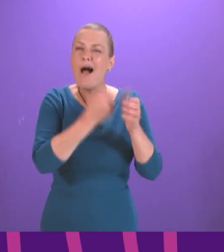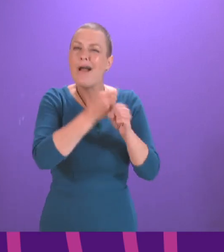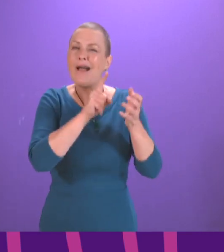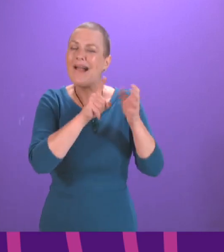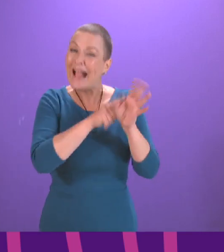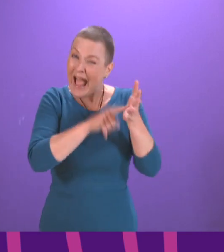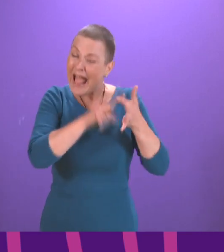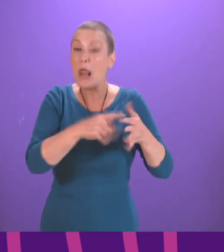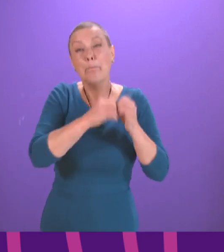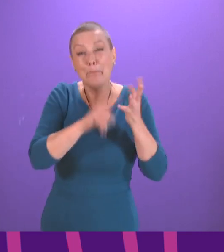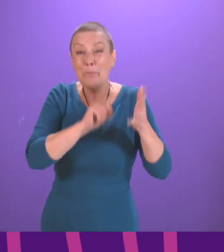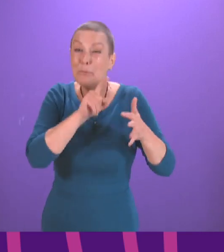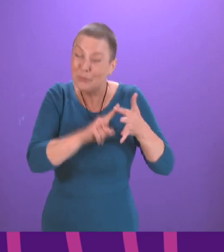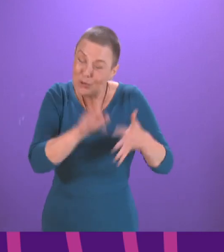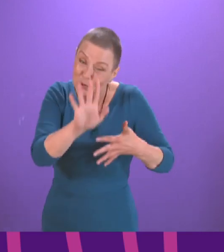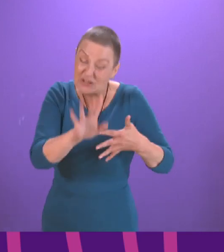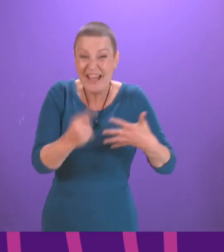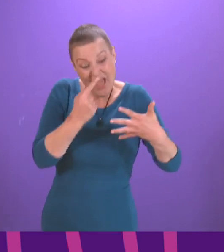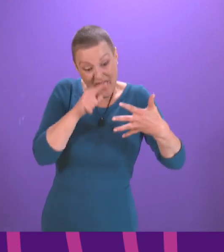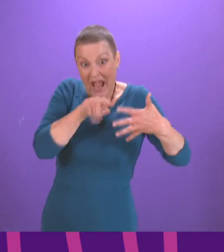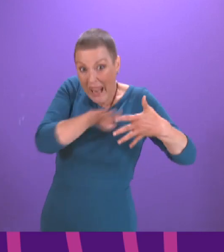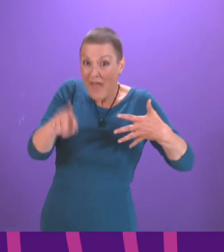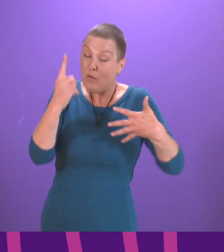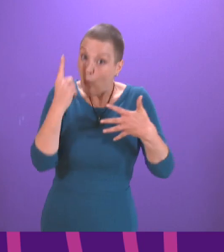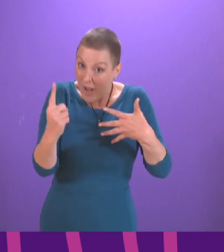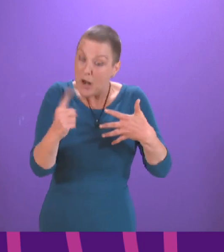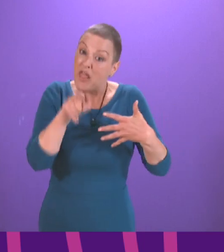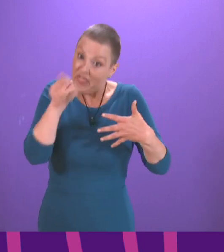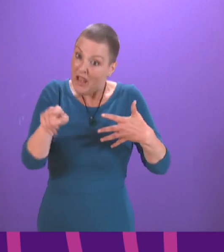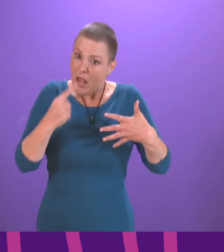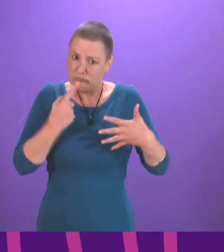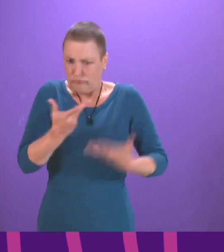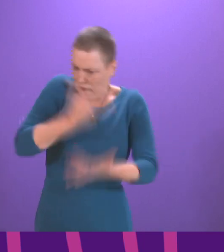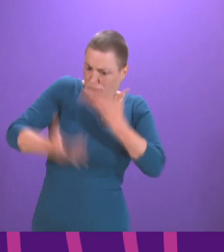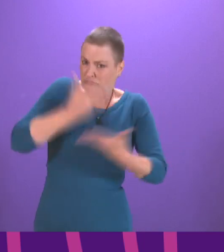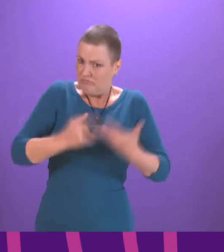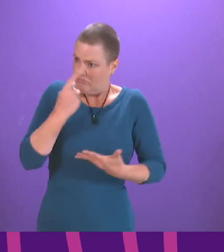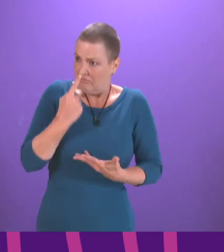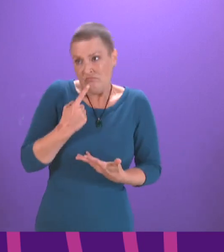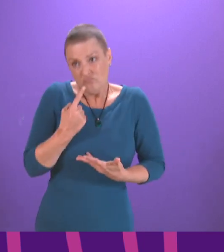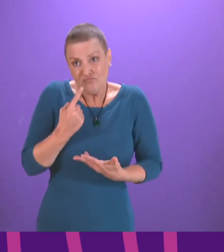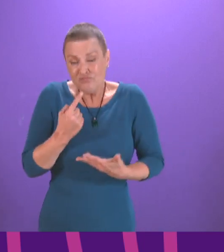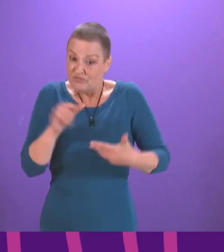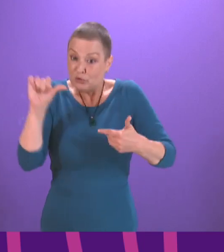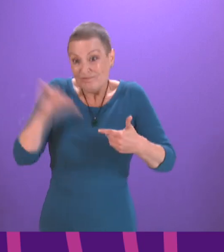and that could and did make a case that they should go straight into level zero. We will